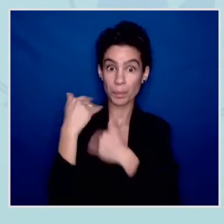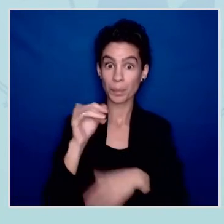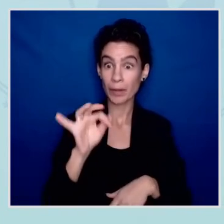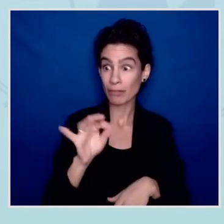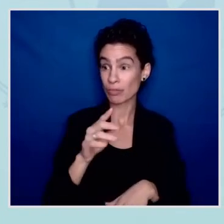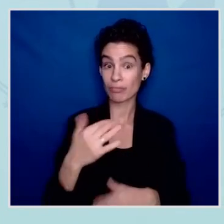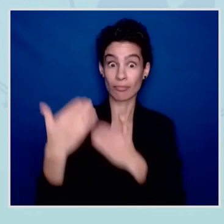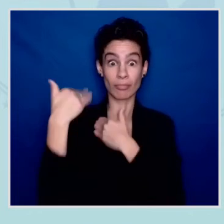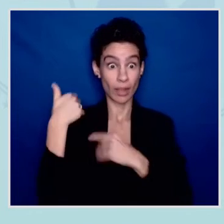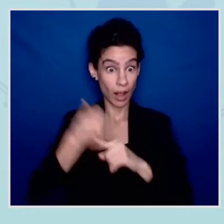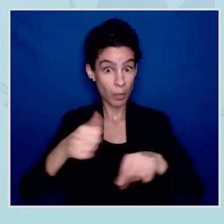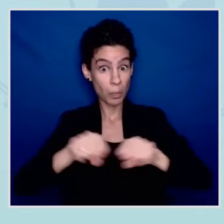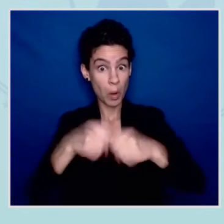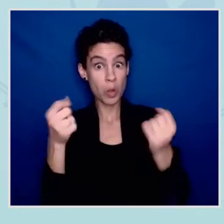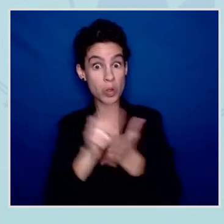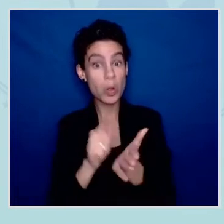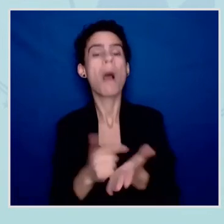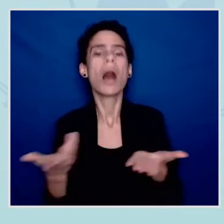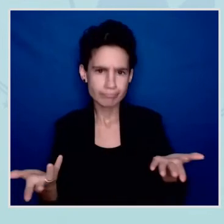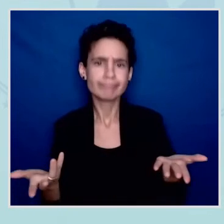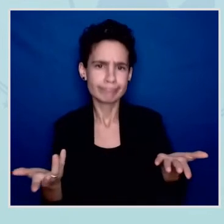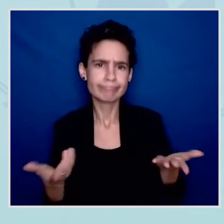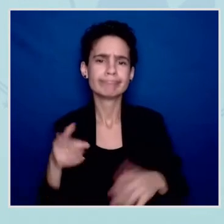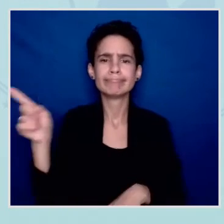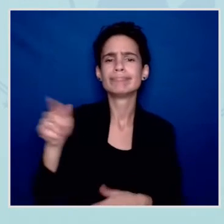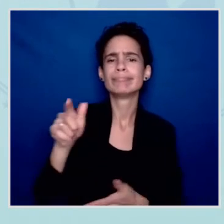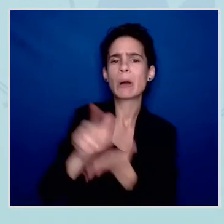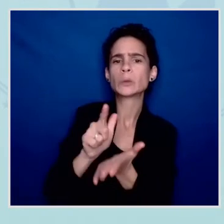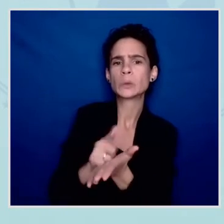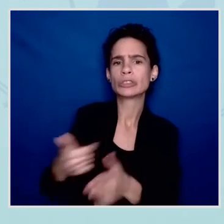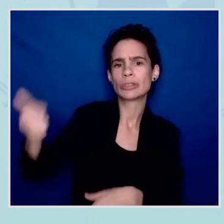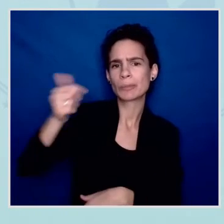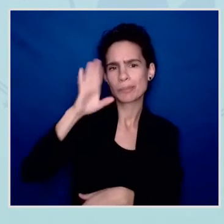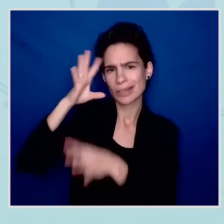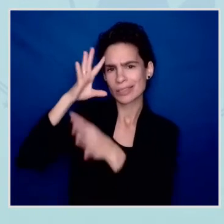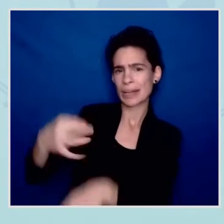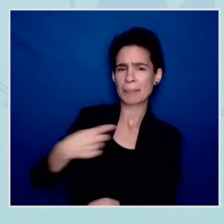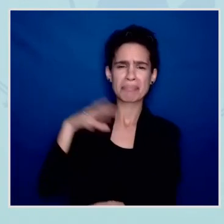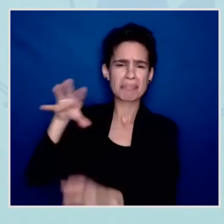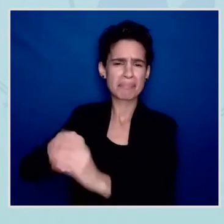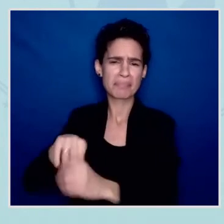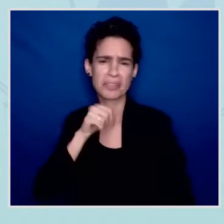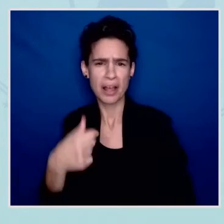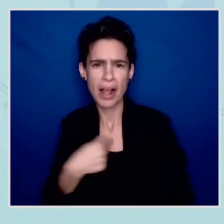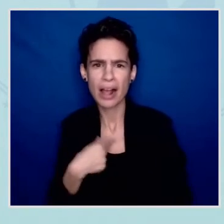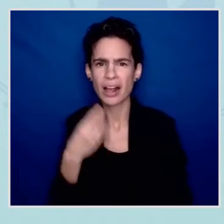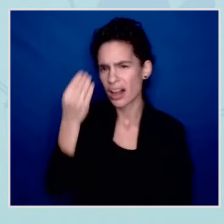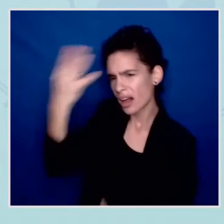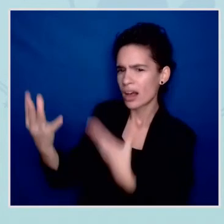THERE WILL BE A THOROUGH, THOROUGH INVESTIGATION OF WHO IS RESPONSIBLE, AND WHETHER OR